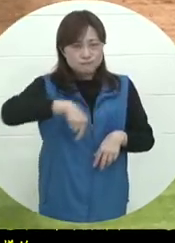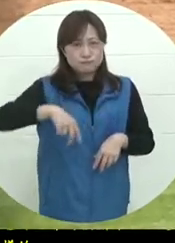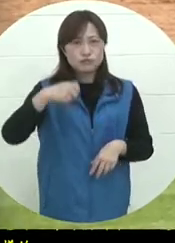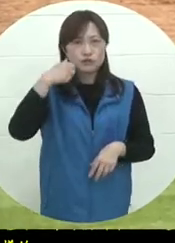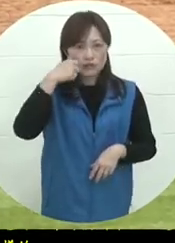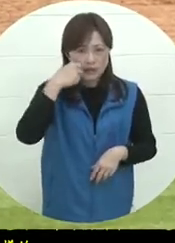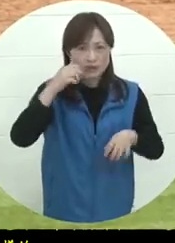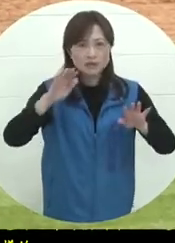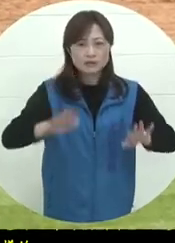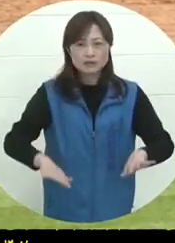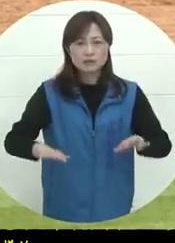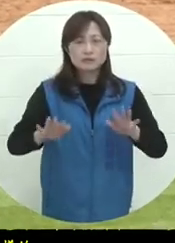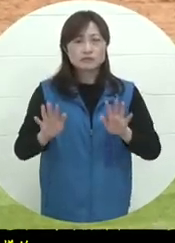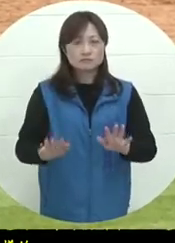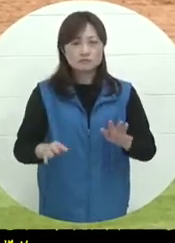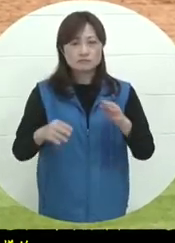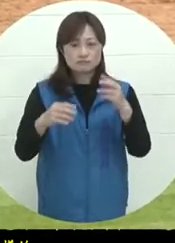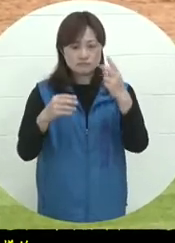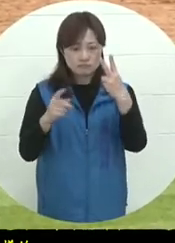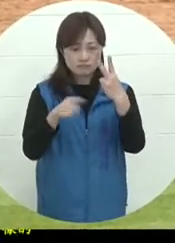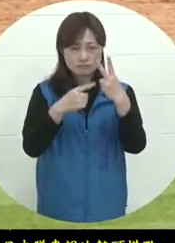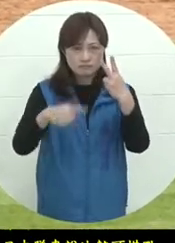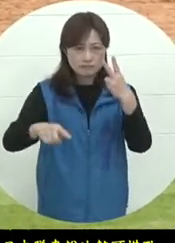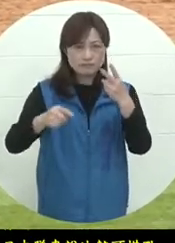Now it is With two outs, there are people in the second and third teams.